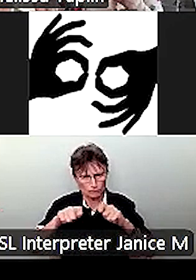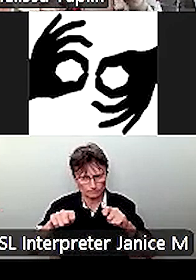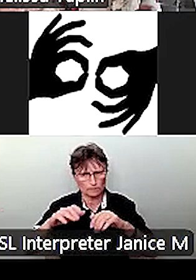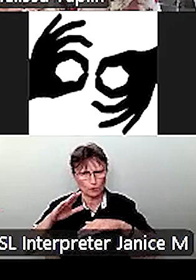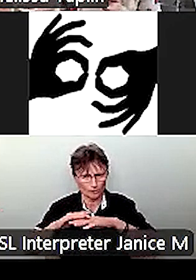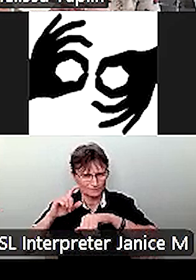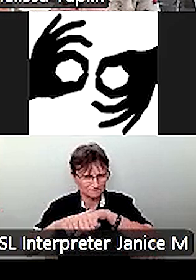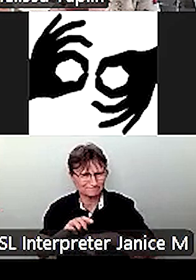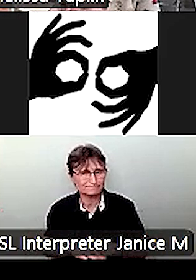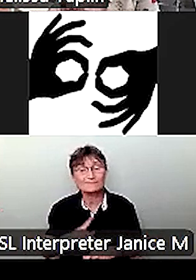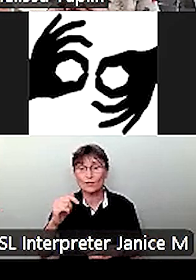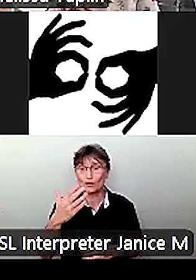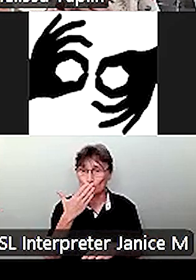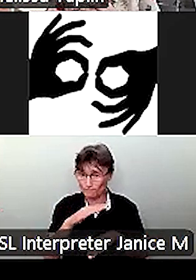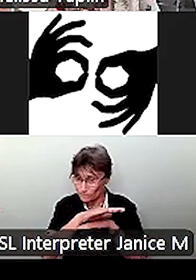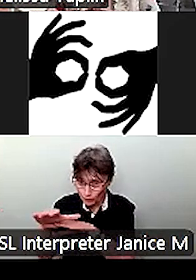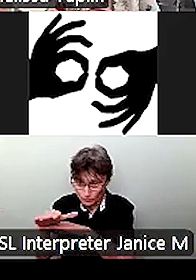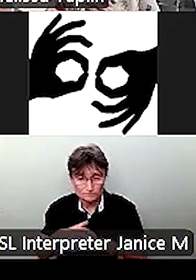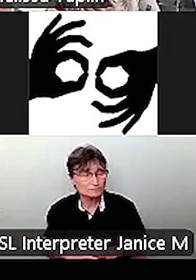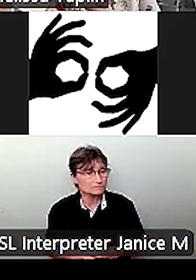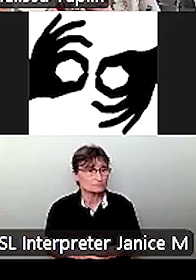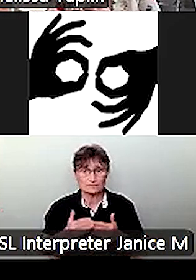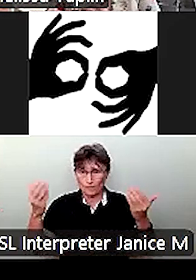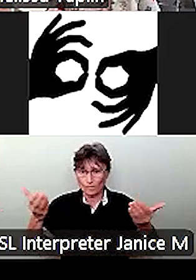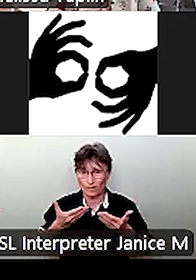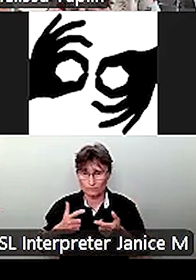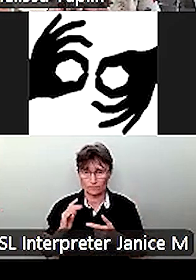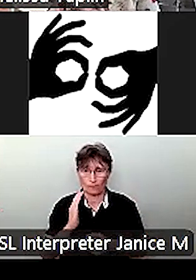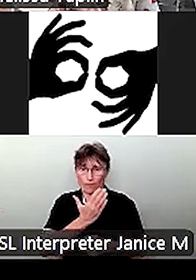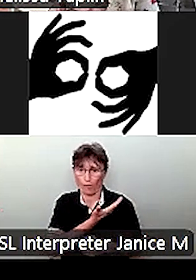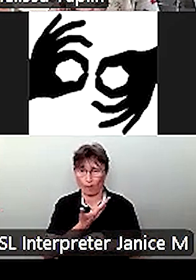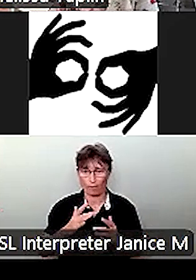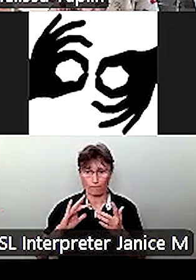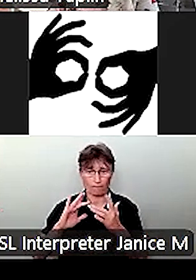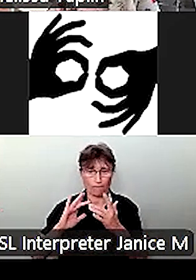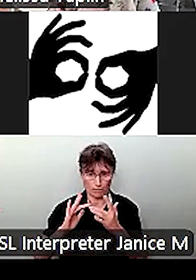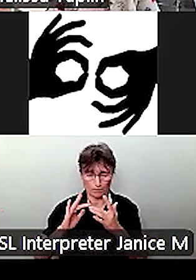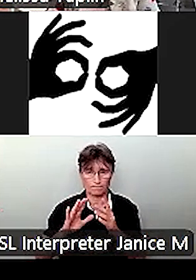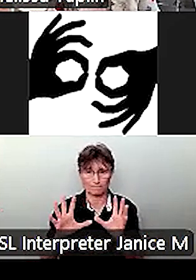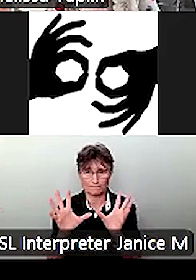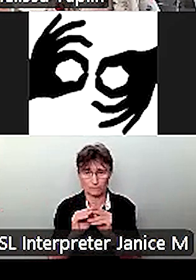Good afternoon and welcome to this online information session for the new applicants